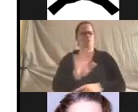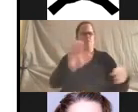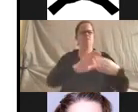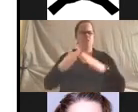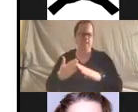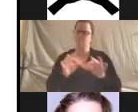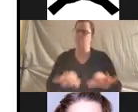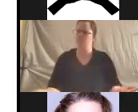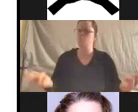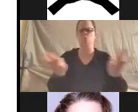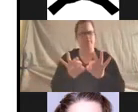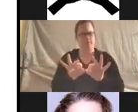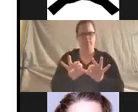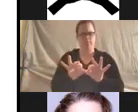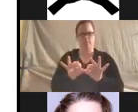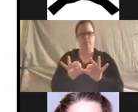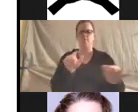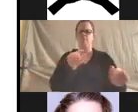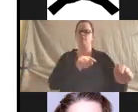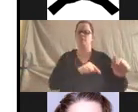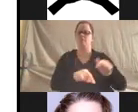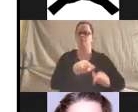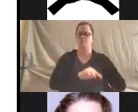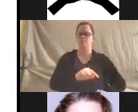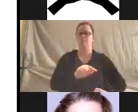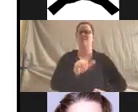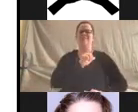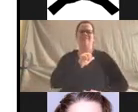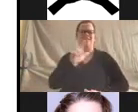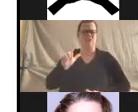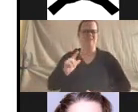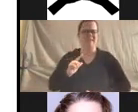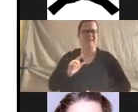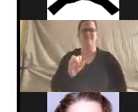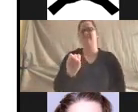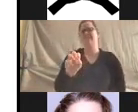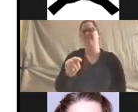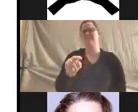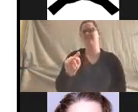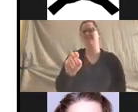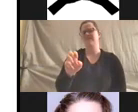And then to refer back to the legislative intent and so, legislative intent